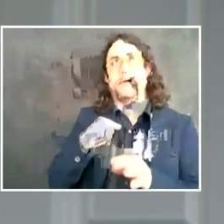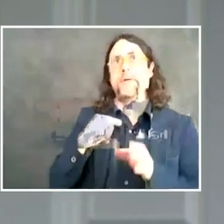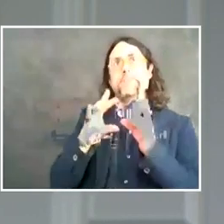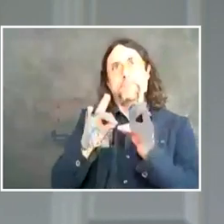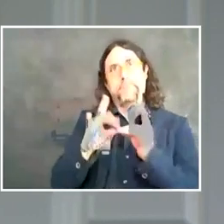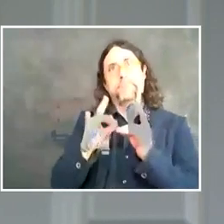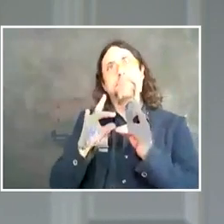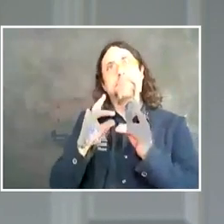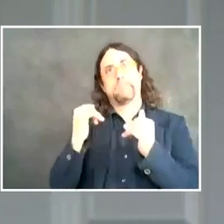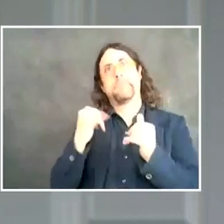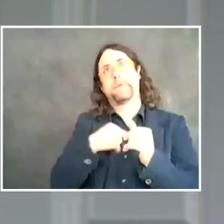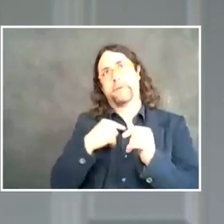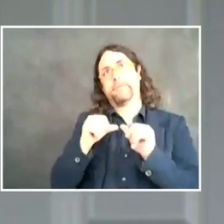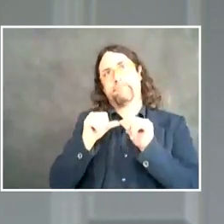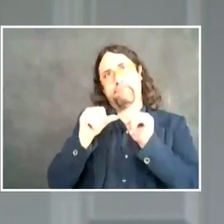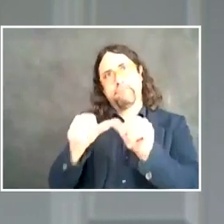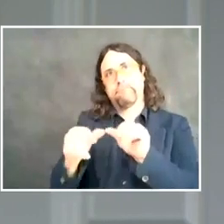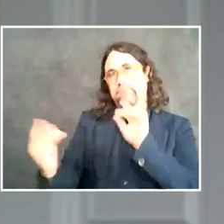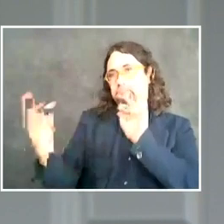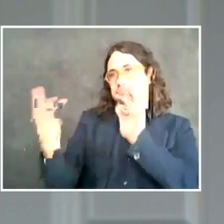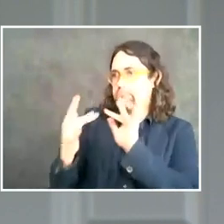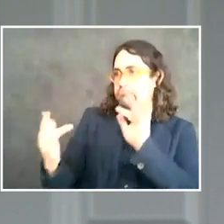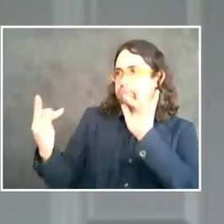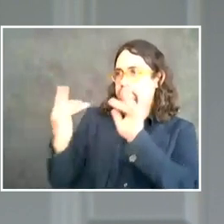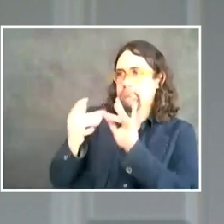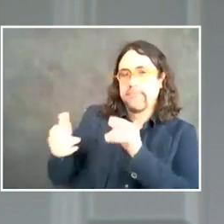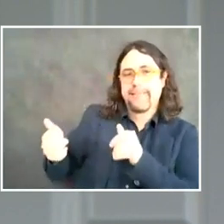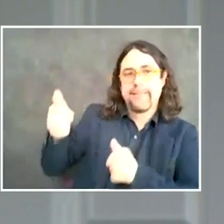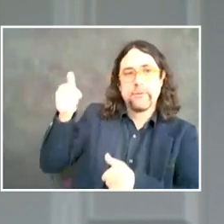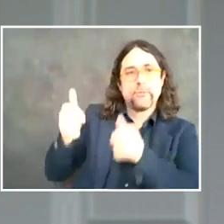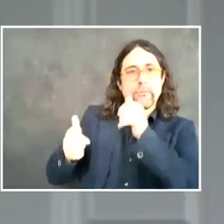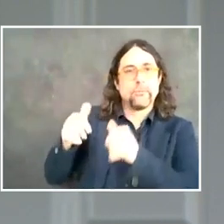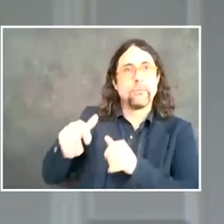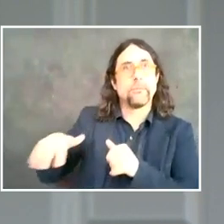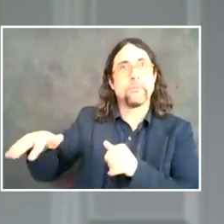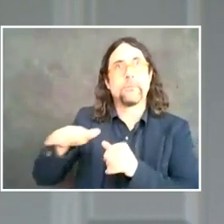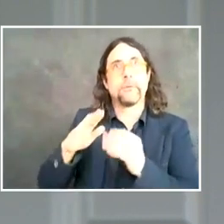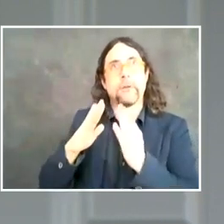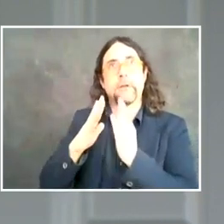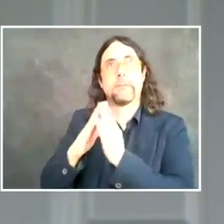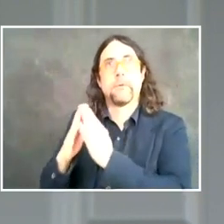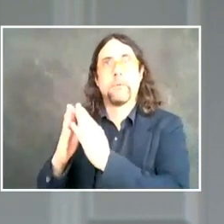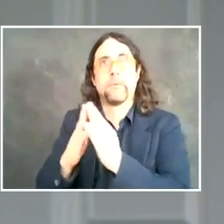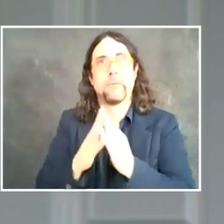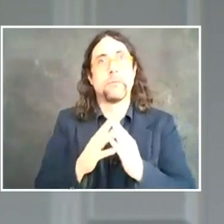OF DIFFERENT FAITHS. JUST LAST WEEK, I CAN TELL YOU